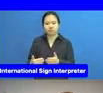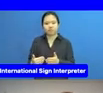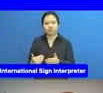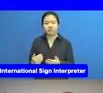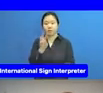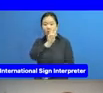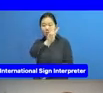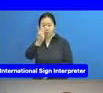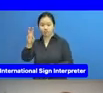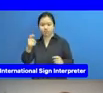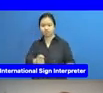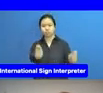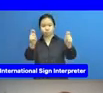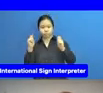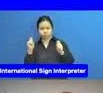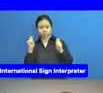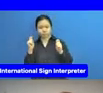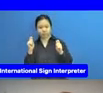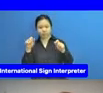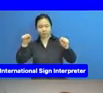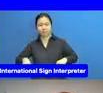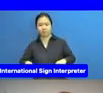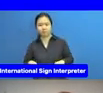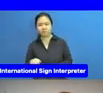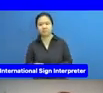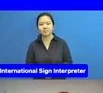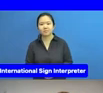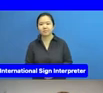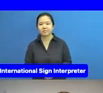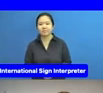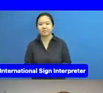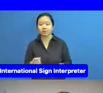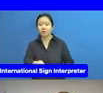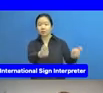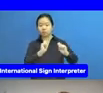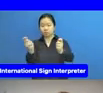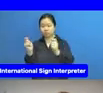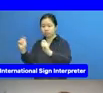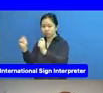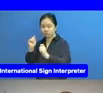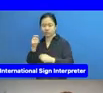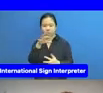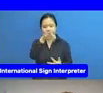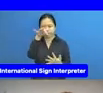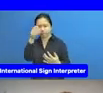They can send each other match requests and upon a successful match, their contact information will be unlocked for each other and they can connect